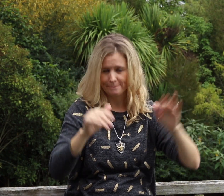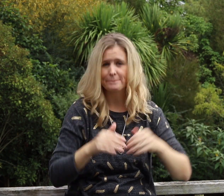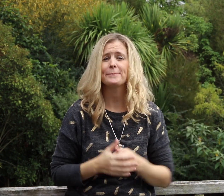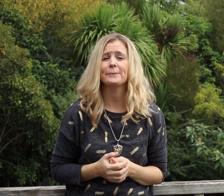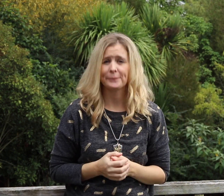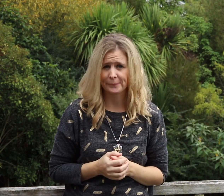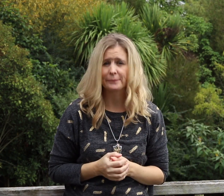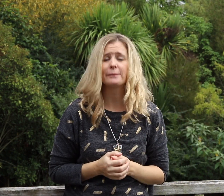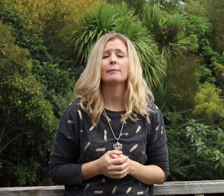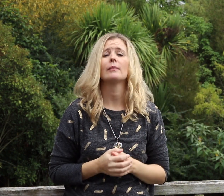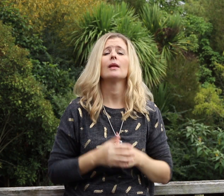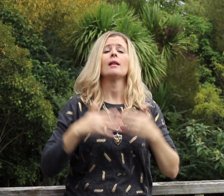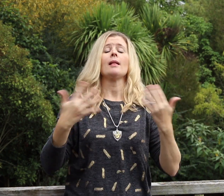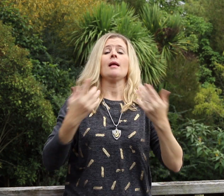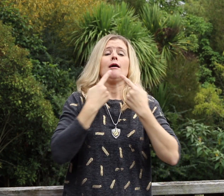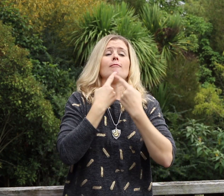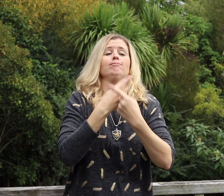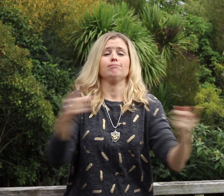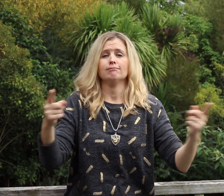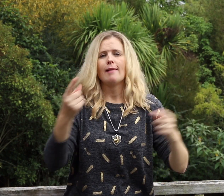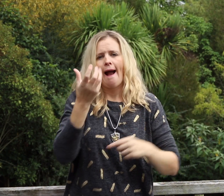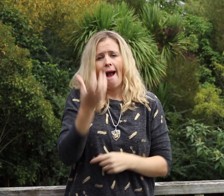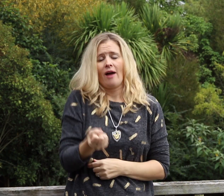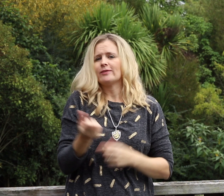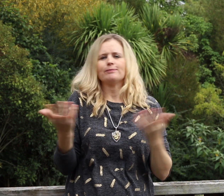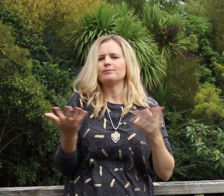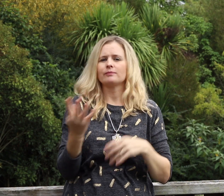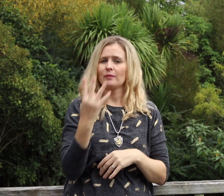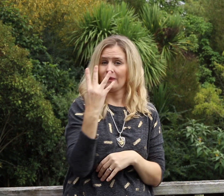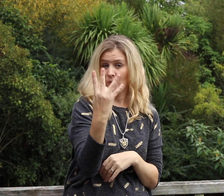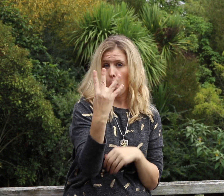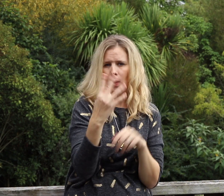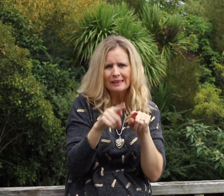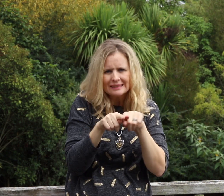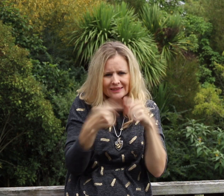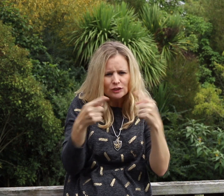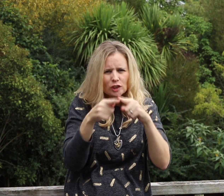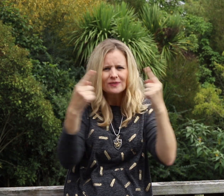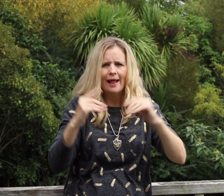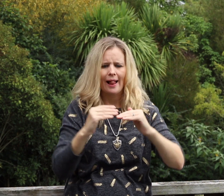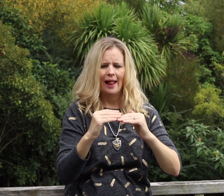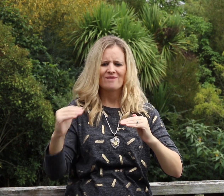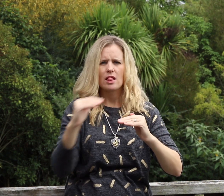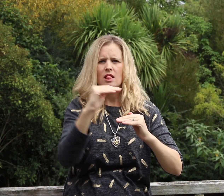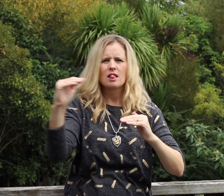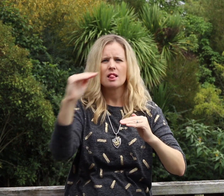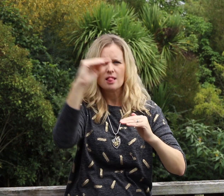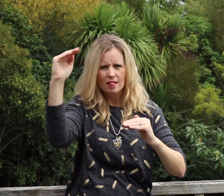Eventually, announced was a plan to introduce a four-tier alert system